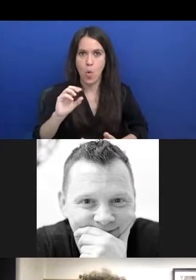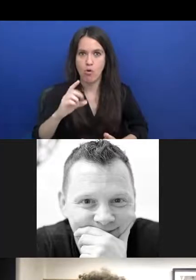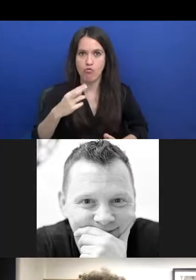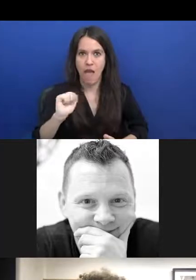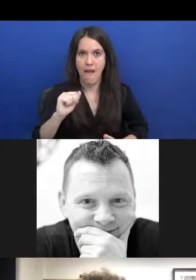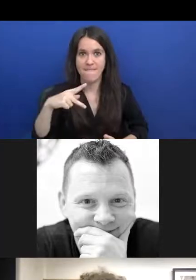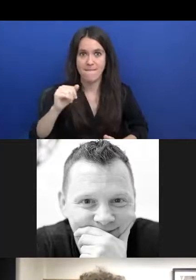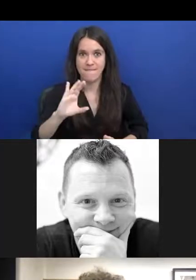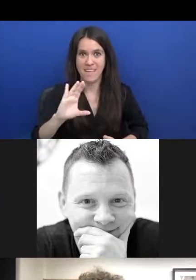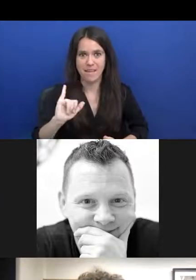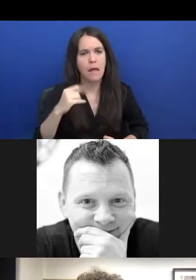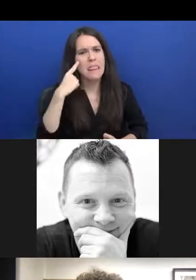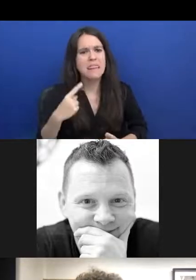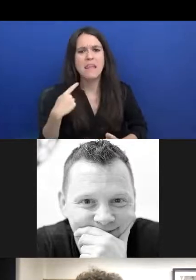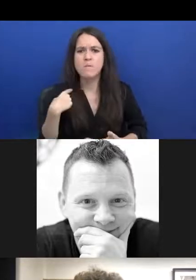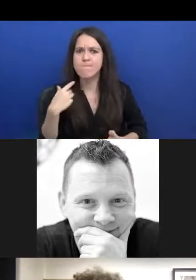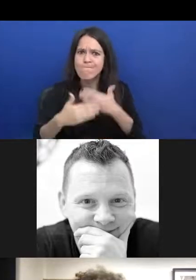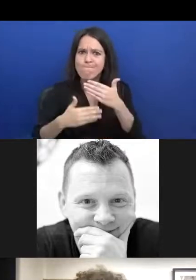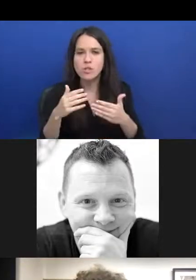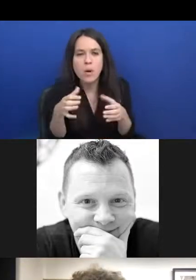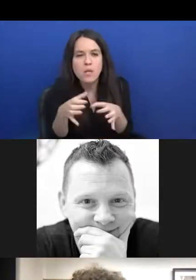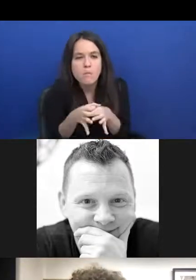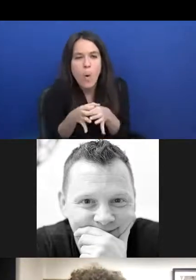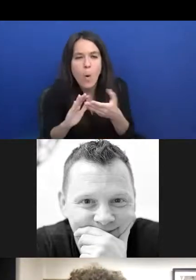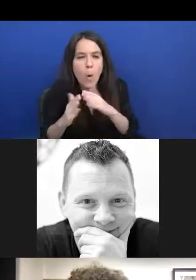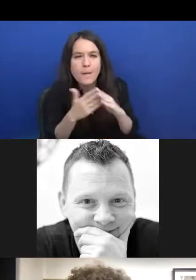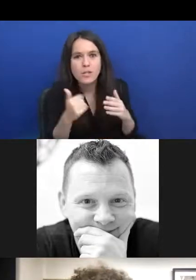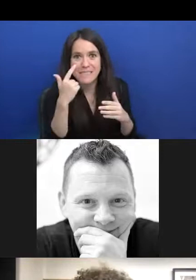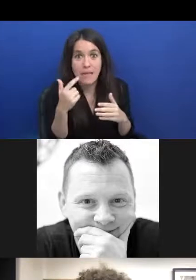in small communities sometimes it can be hard to get more than a small amount of data so you might